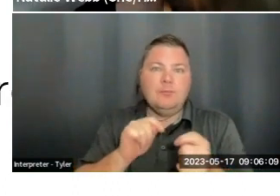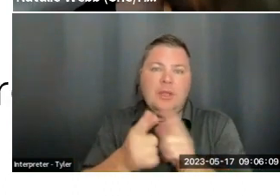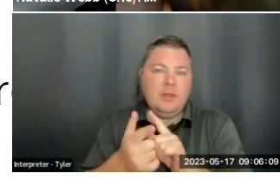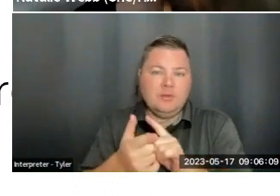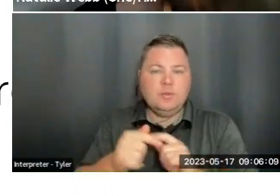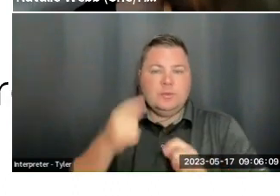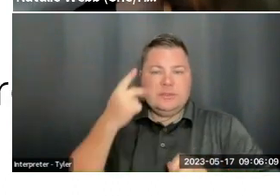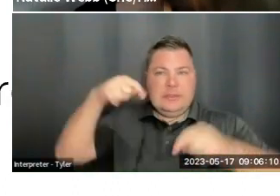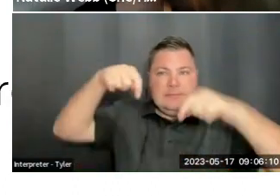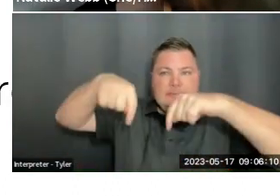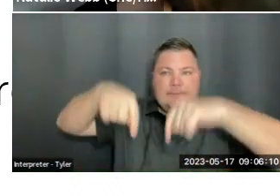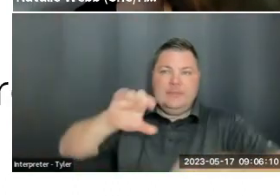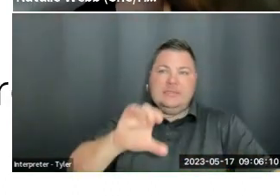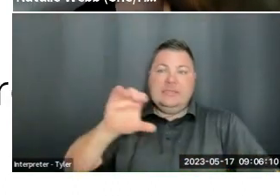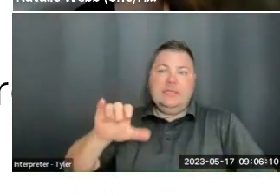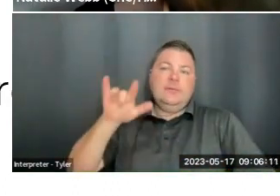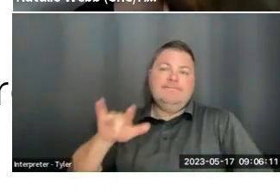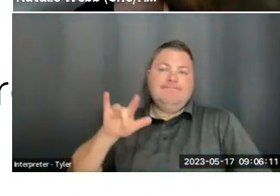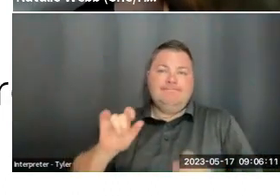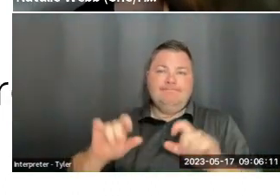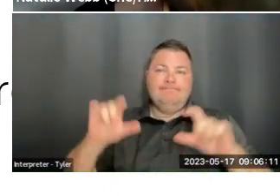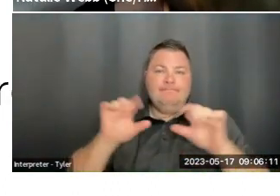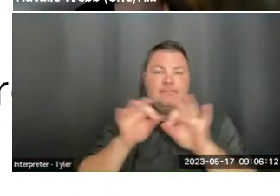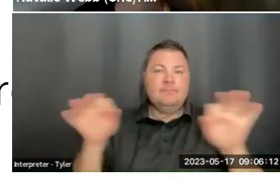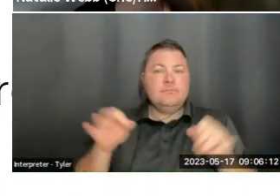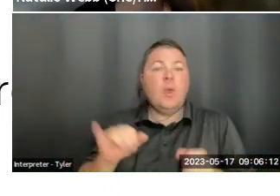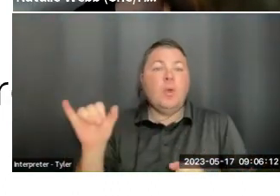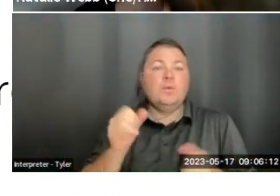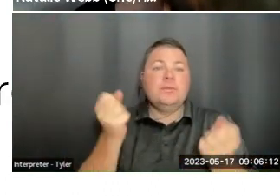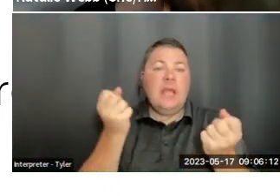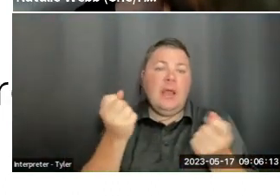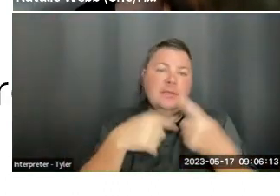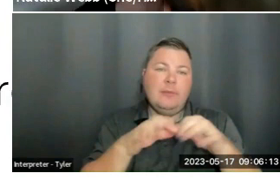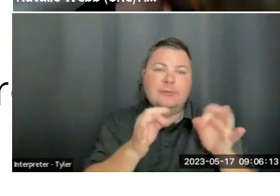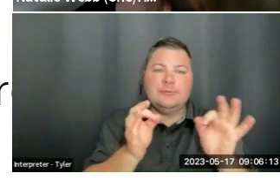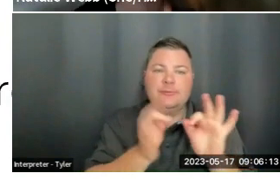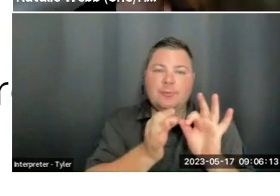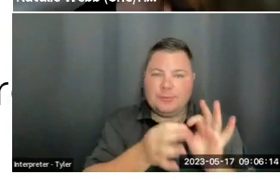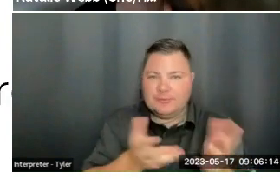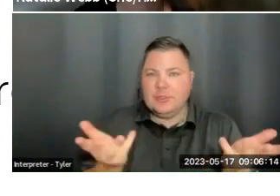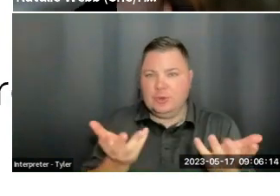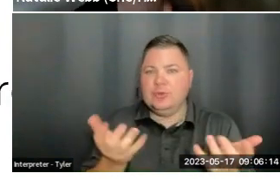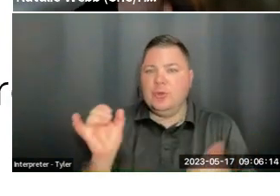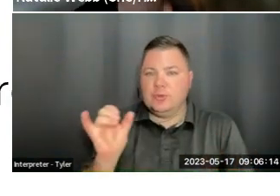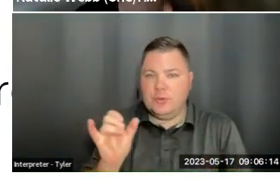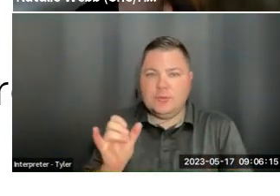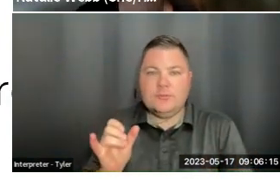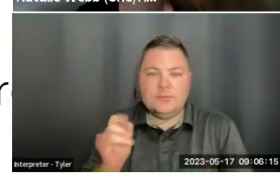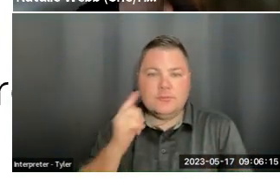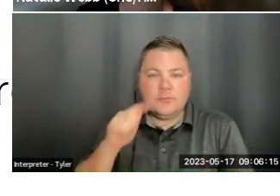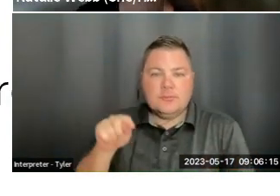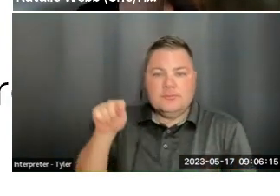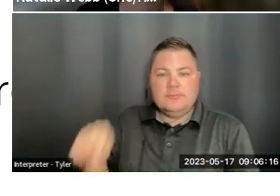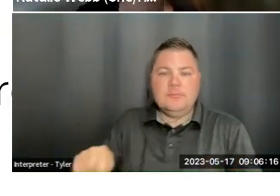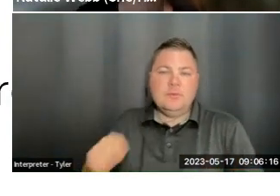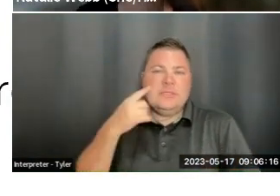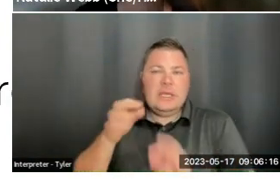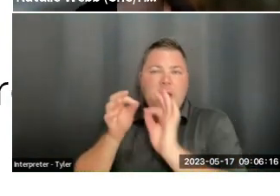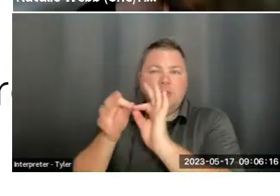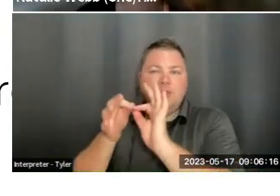translation. Select the CC button on the bottom tool bar. We have American Sign Language